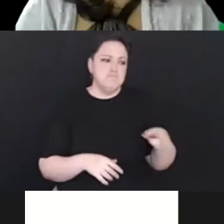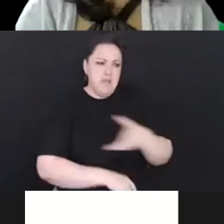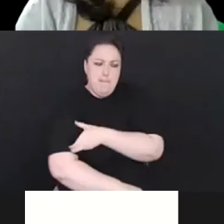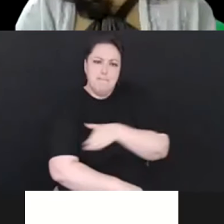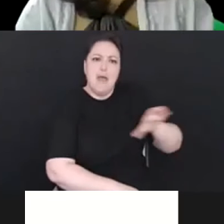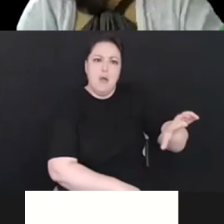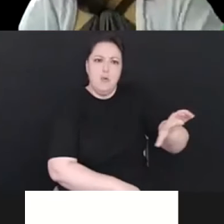you.